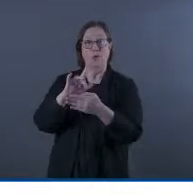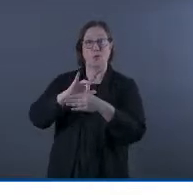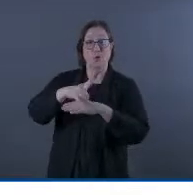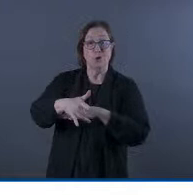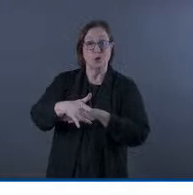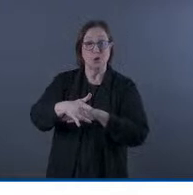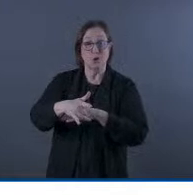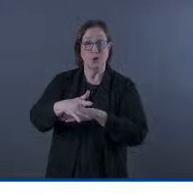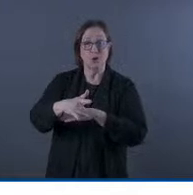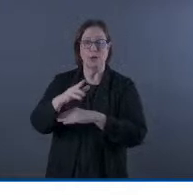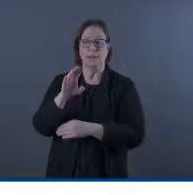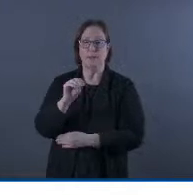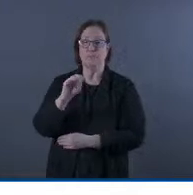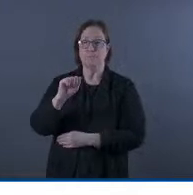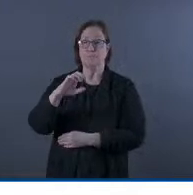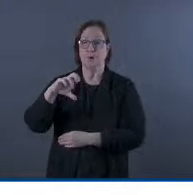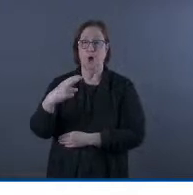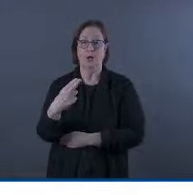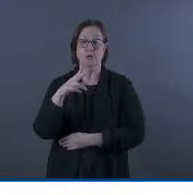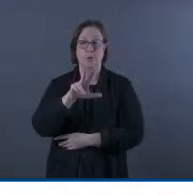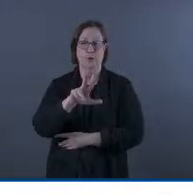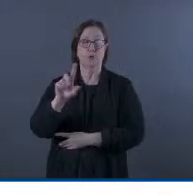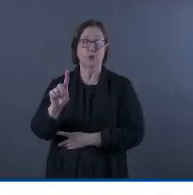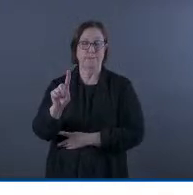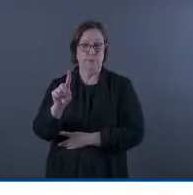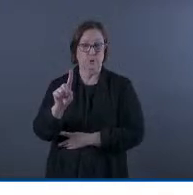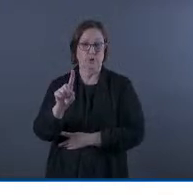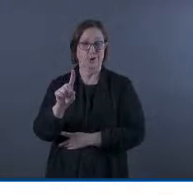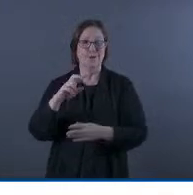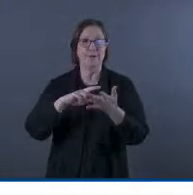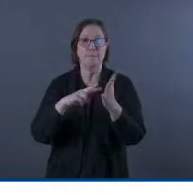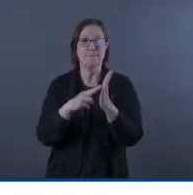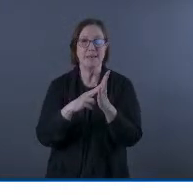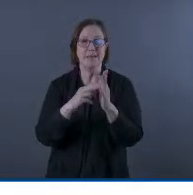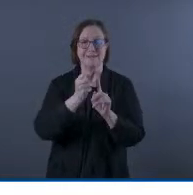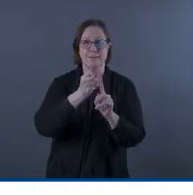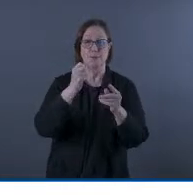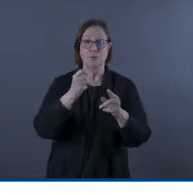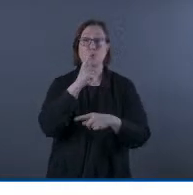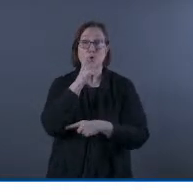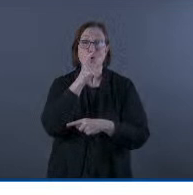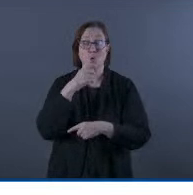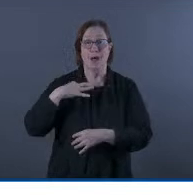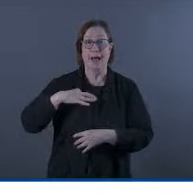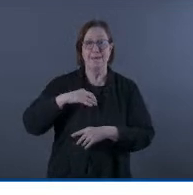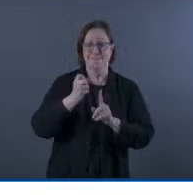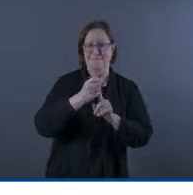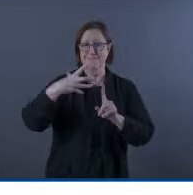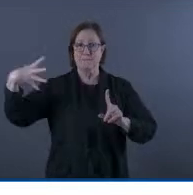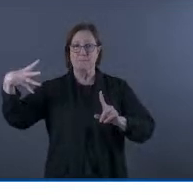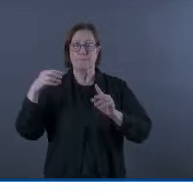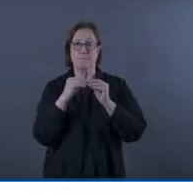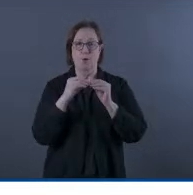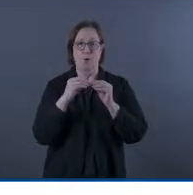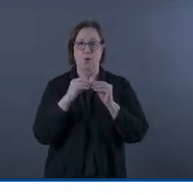And many more individuals will be eligible when both phase 1B Tier 3 and phase 1B Tier 4,